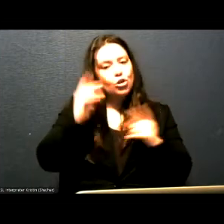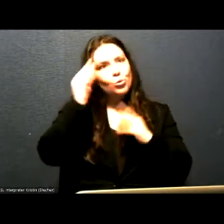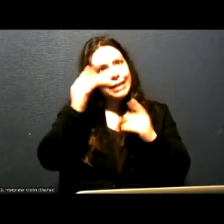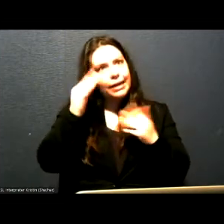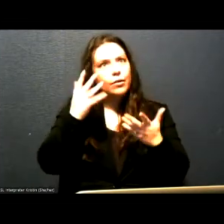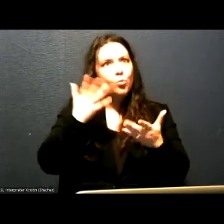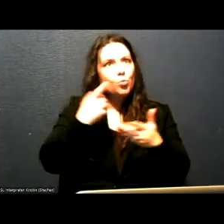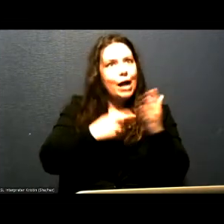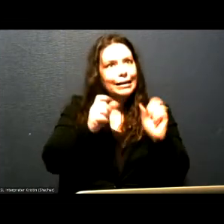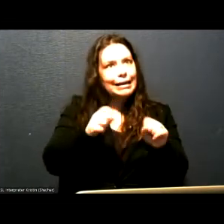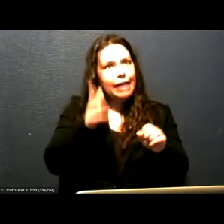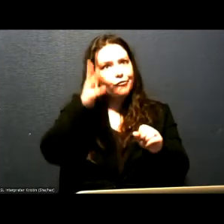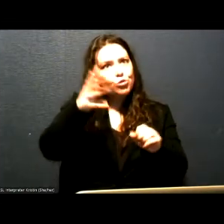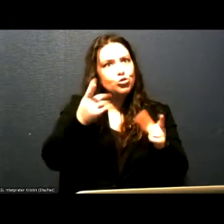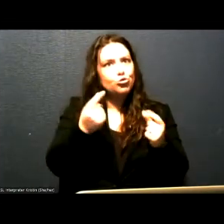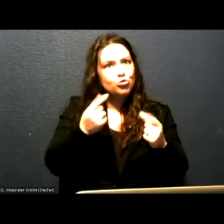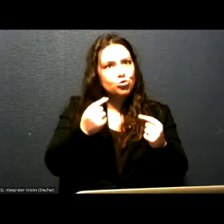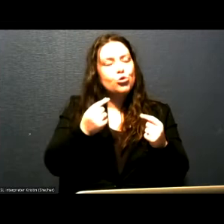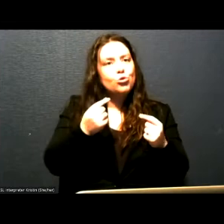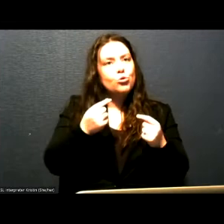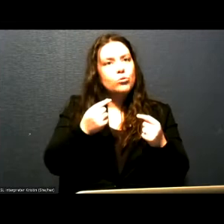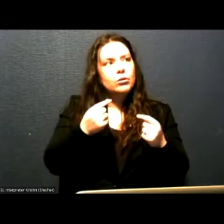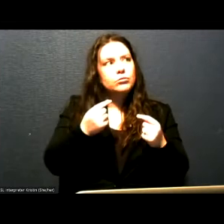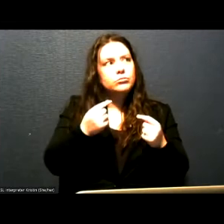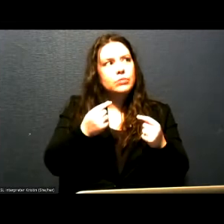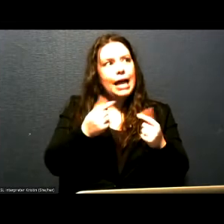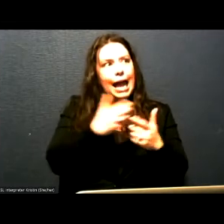Uh, and I did. I shadowed a veterinarian and I realized I wanted to be on the